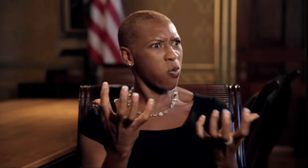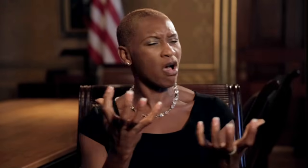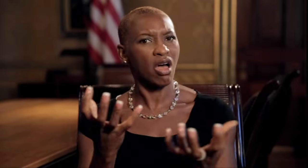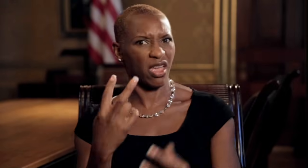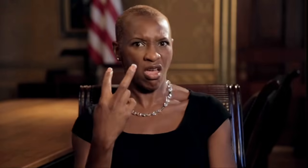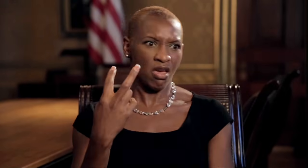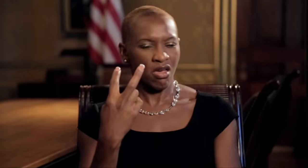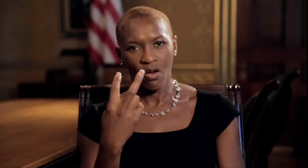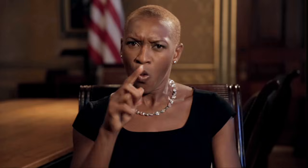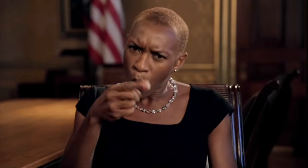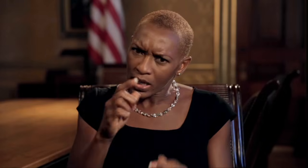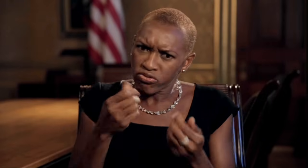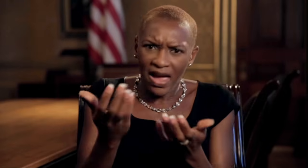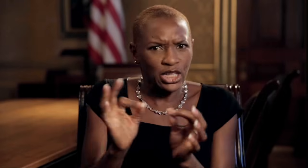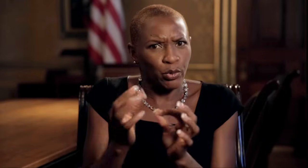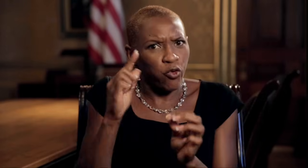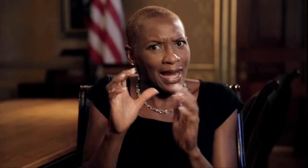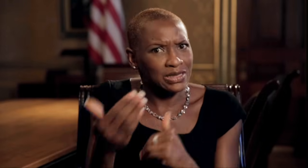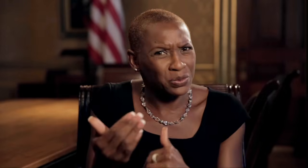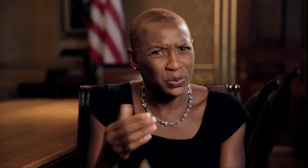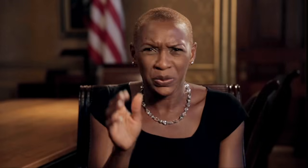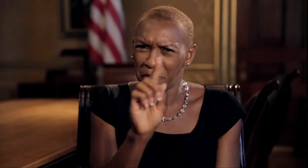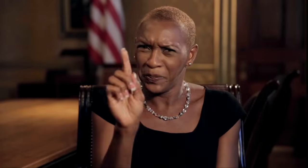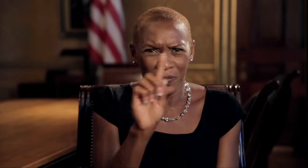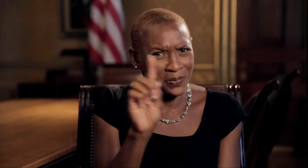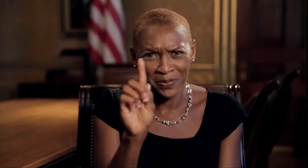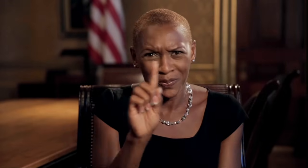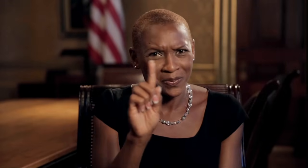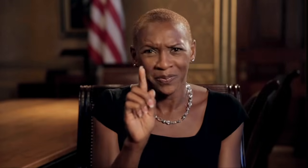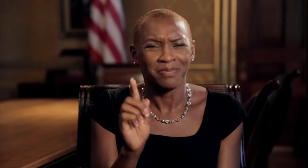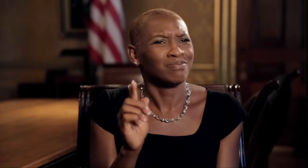and so forth. They only wanted to provide interpreters for the classroom. No. No.